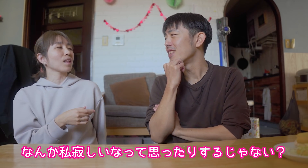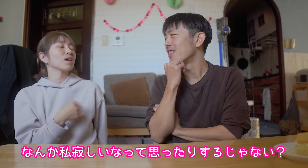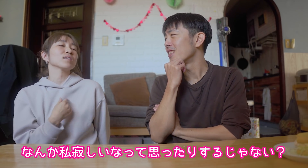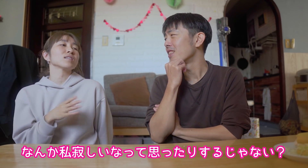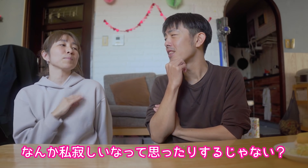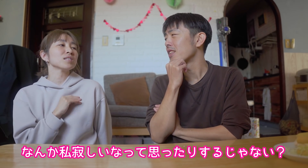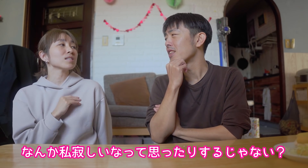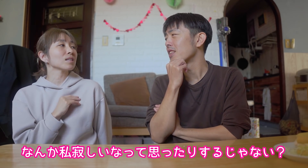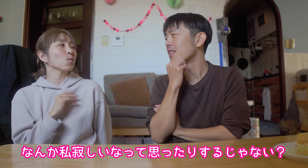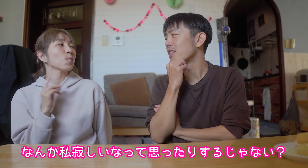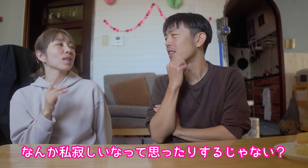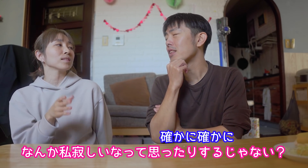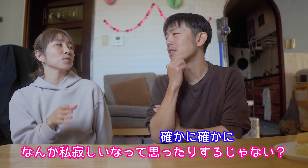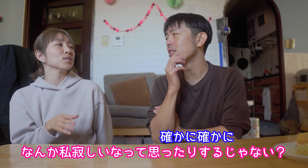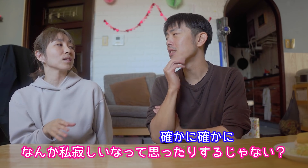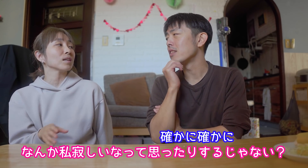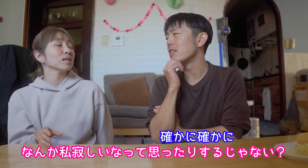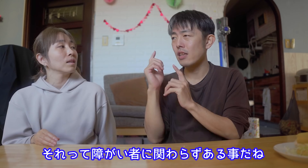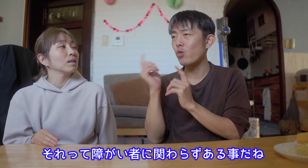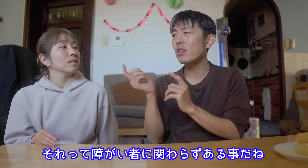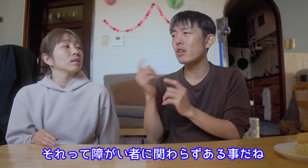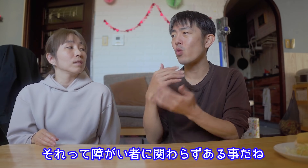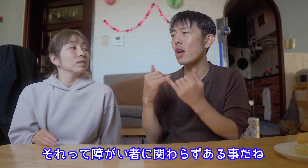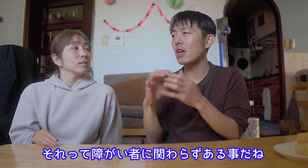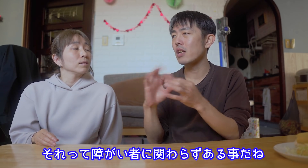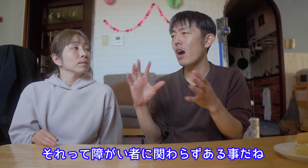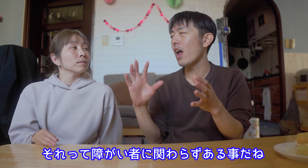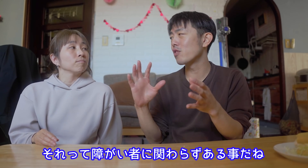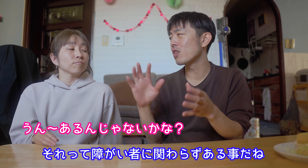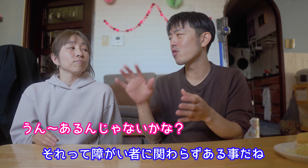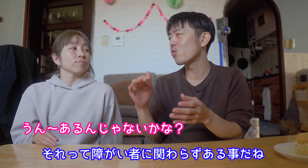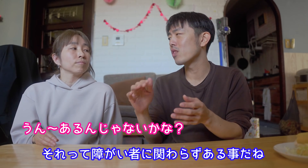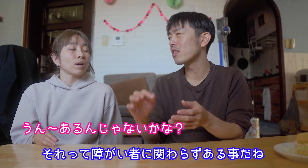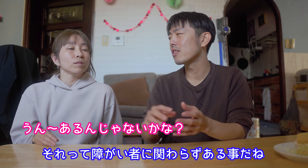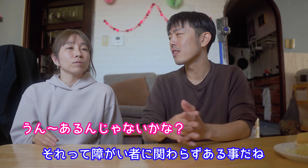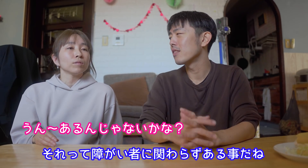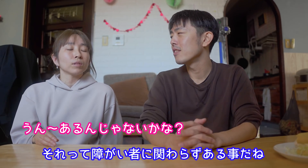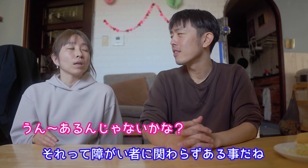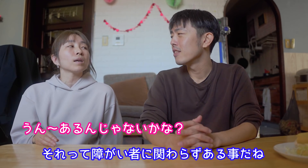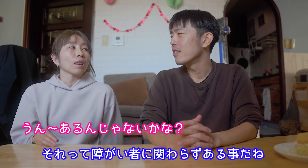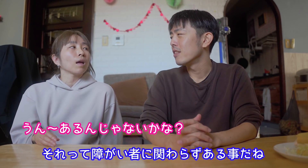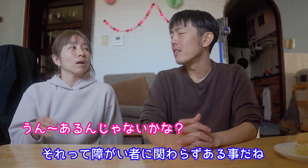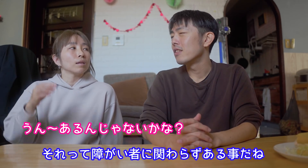(Mom)It makes you feel lonely, doesn't it? (Dad)Yes, that's true. (Dad)That's something that happens to everyone, regardless of disability. (Mom)Yes, I think so.